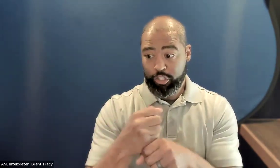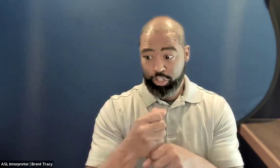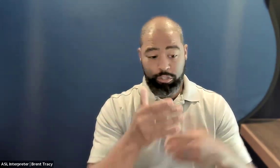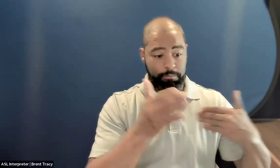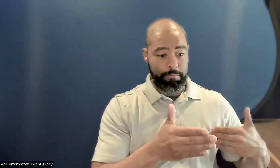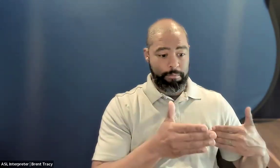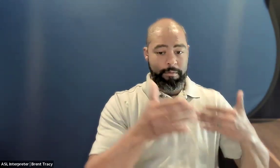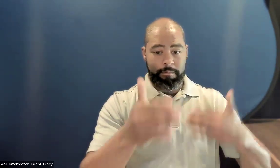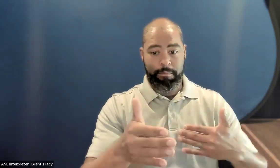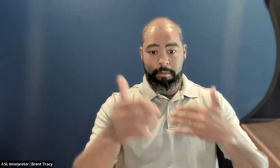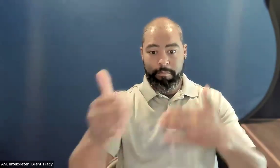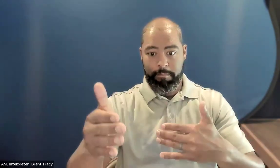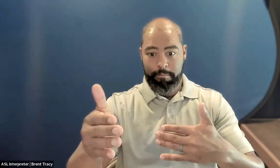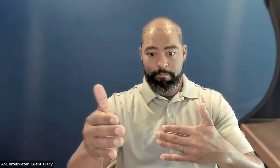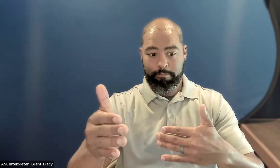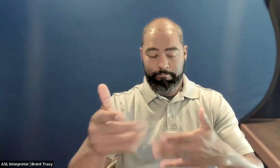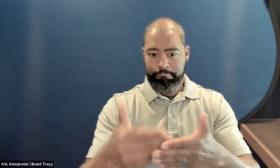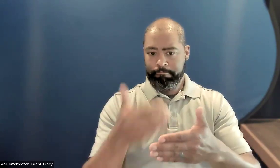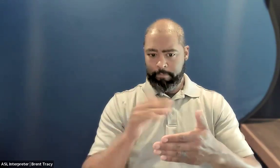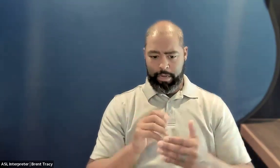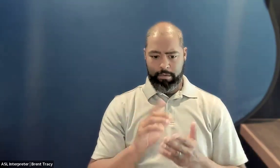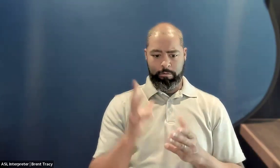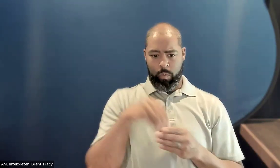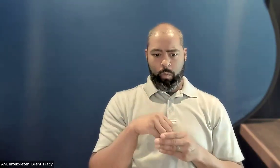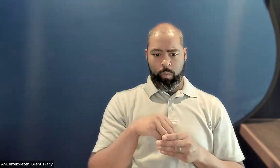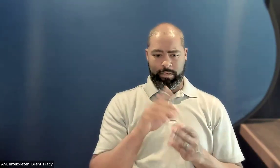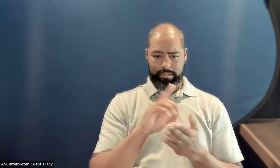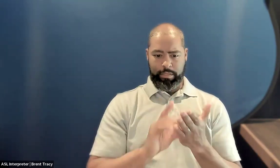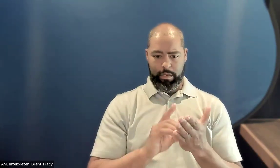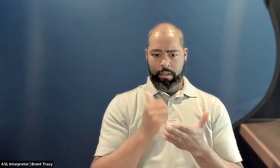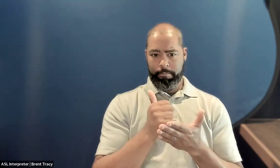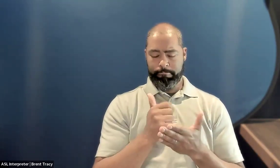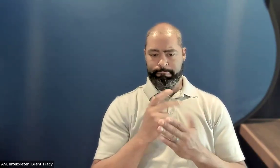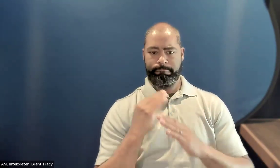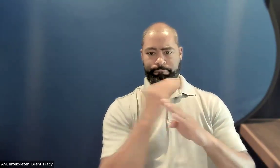Next slide, and here's an example of the output for